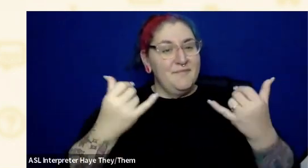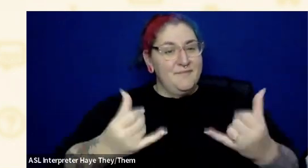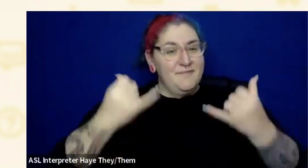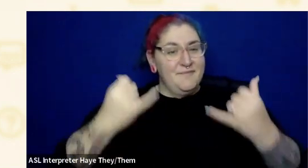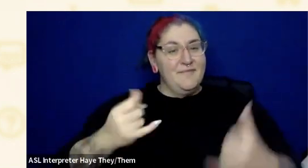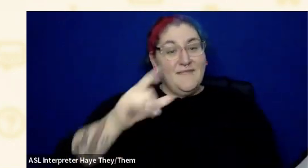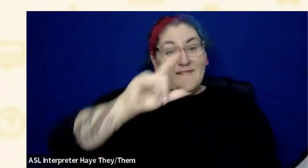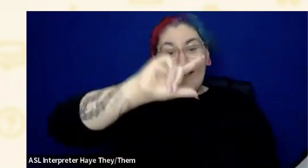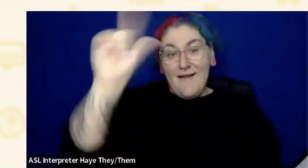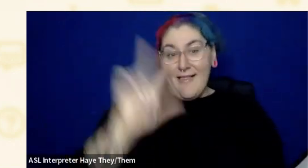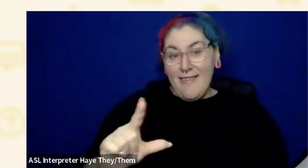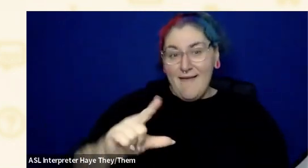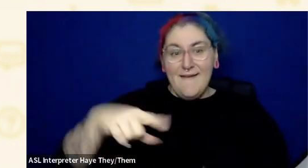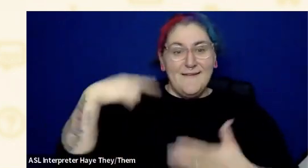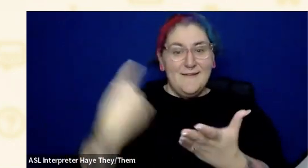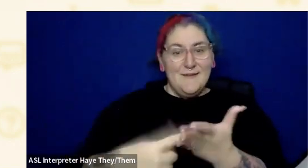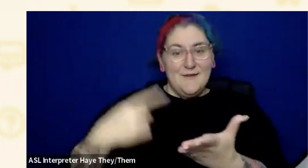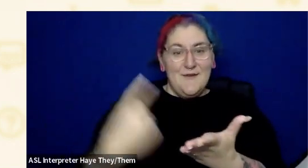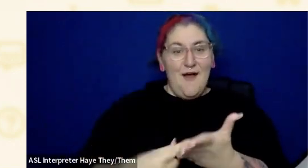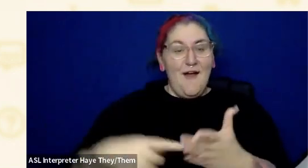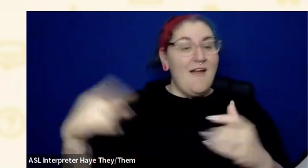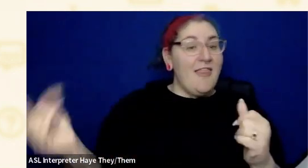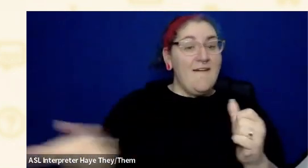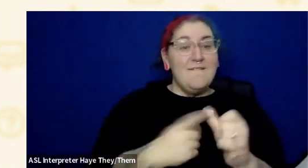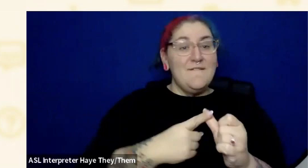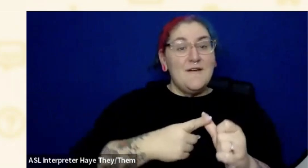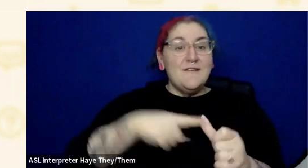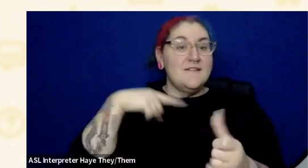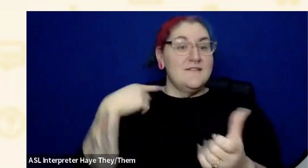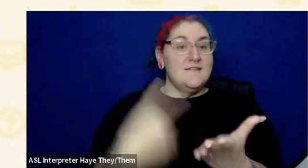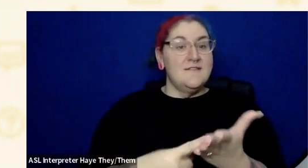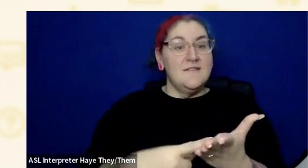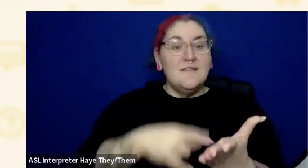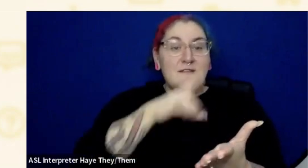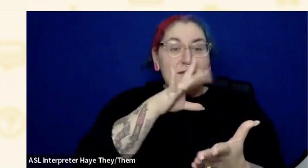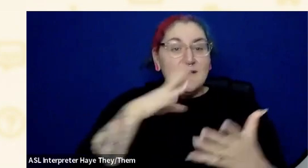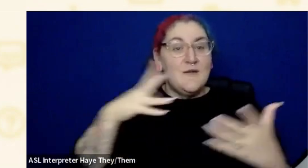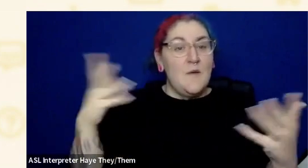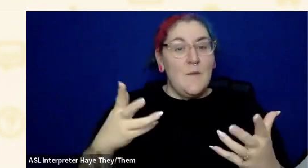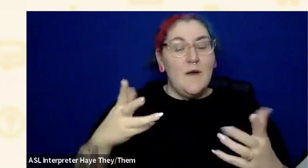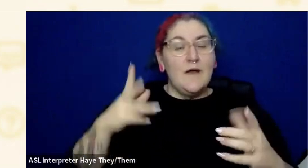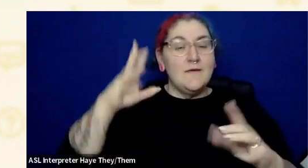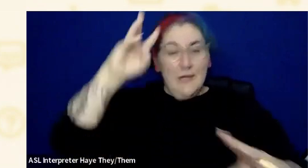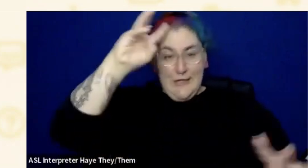The first talk in this session is creating accessibility forms